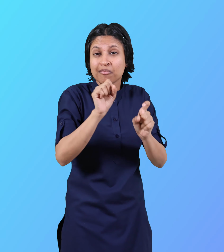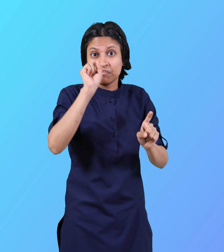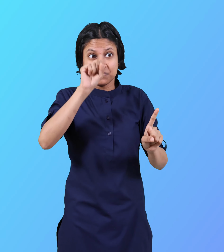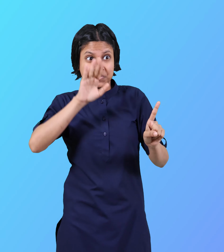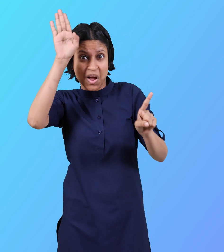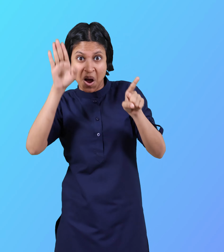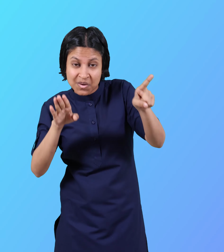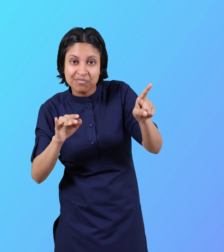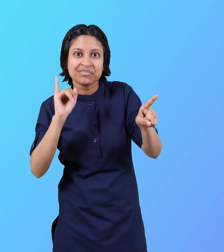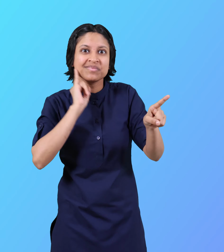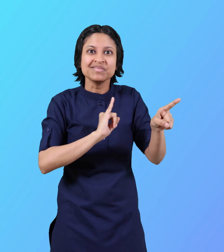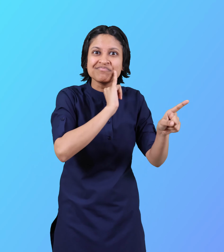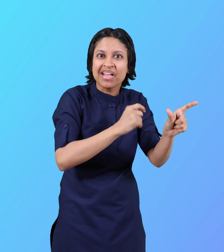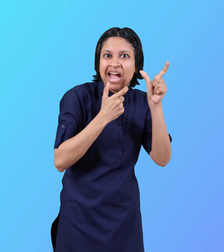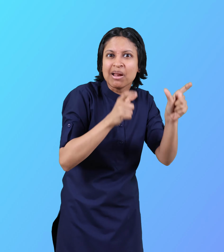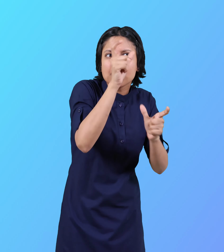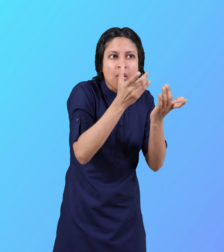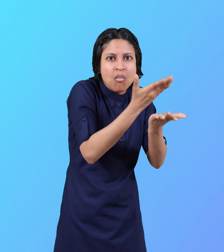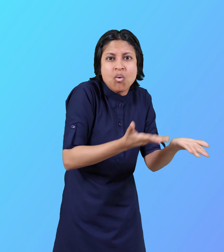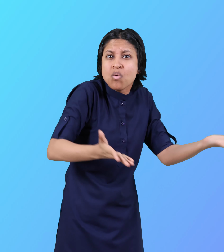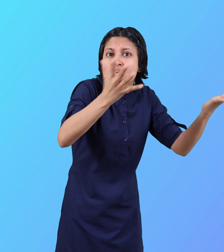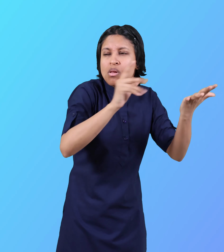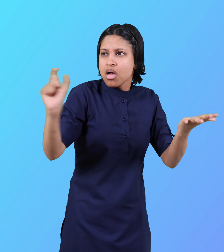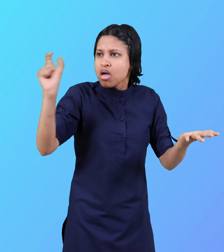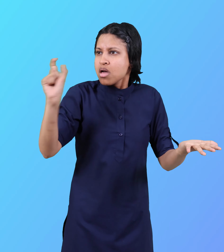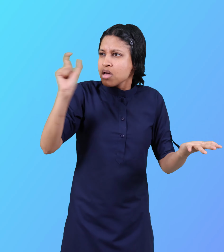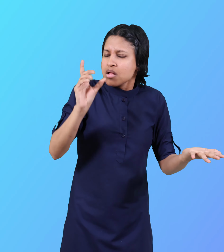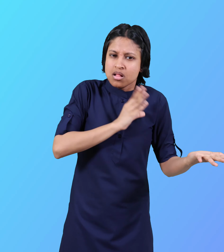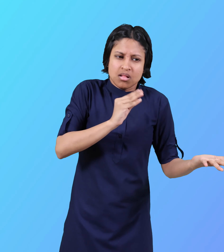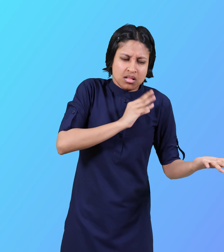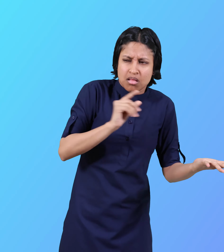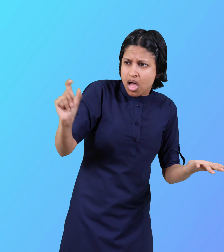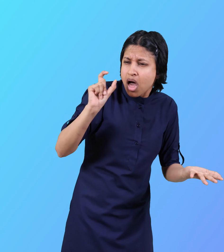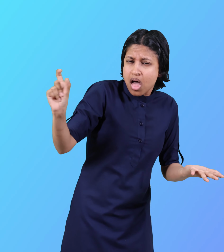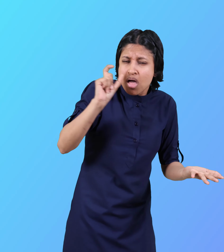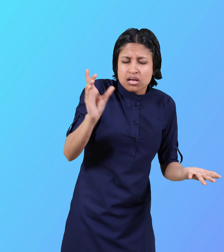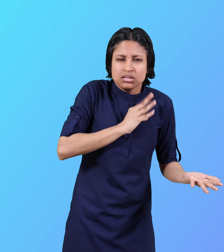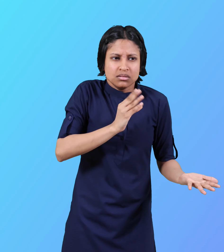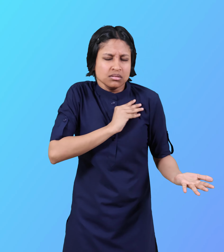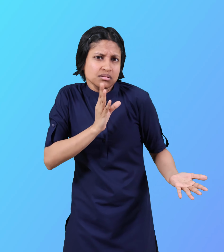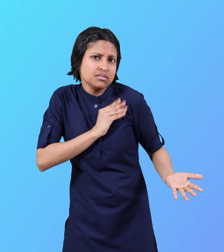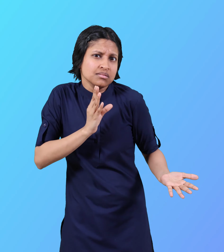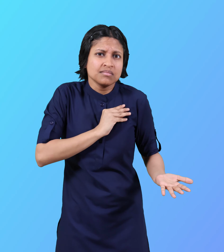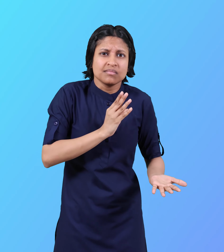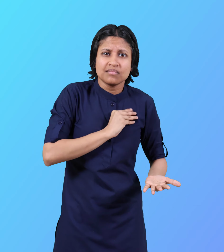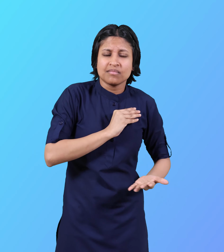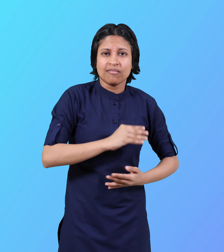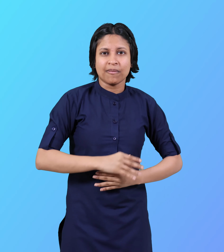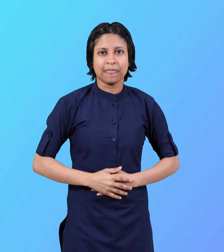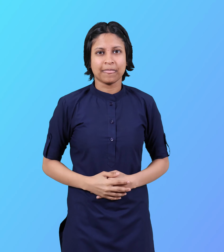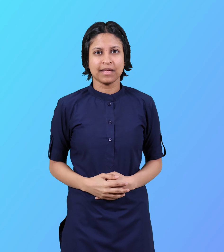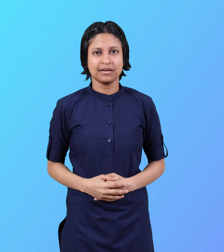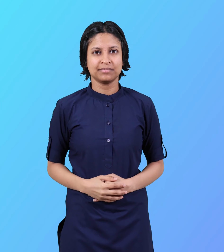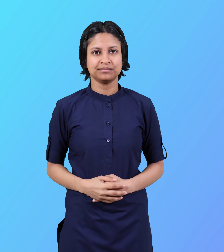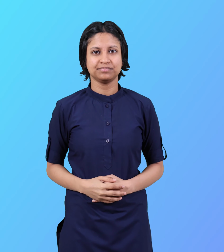Saul and the Israelite soldiers heard what Goliath said, and they were very afraid.